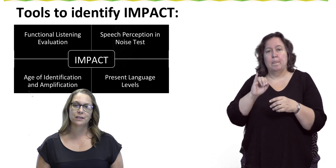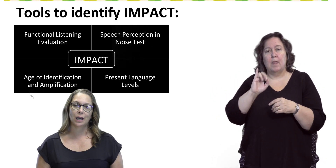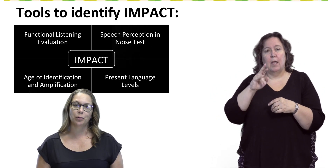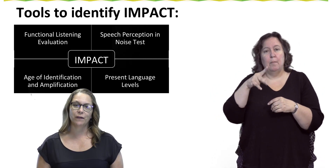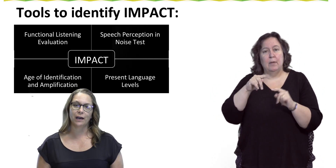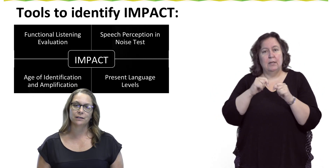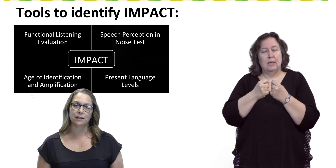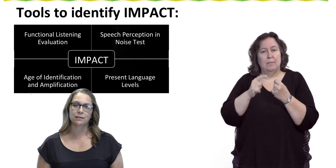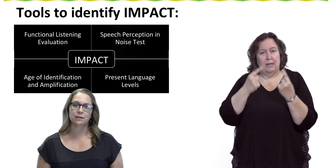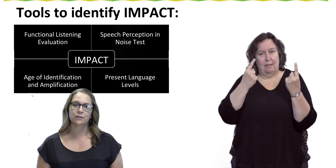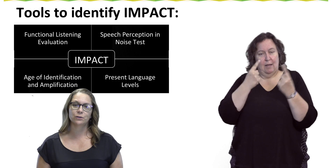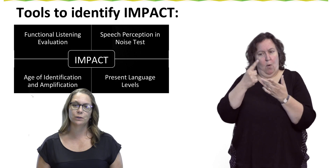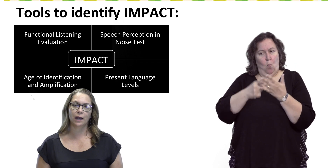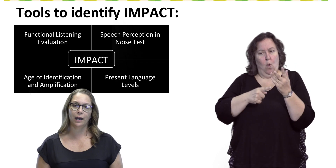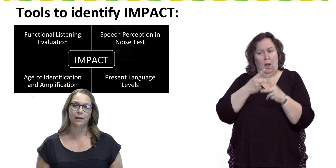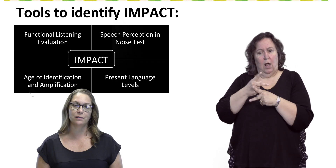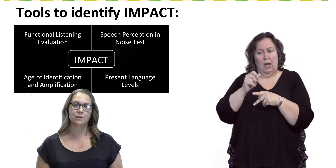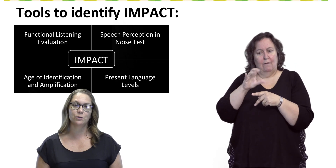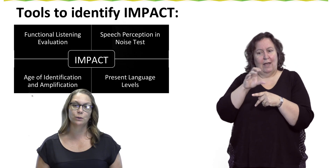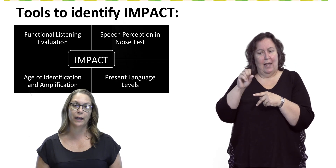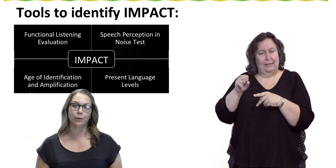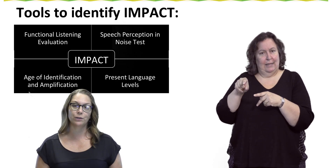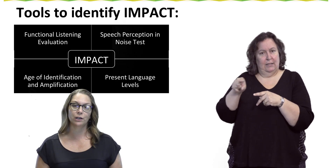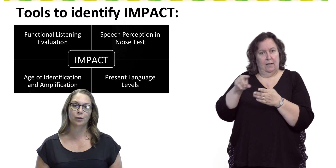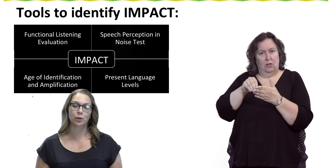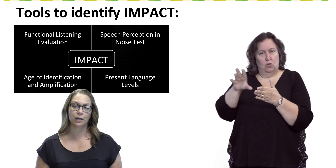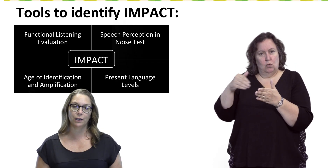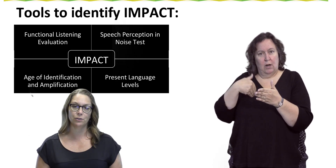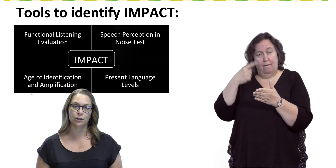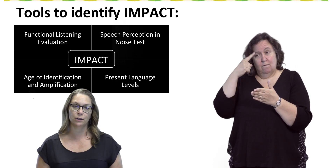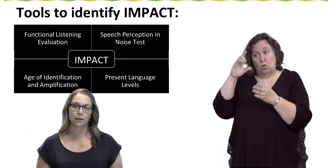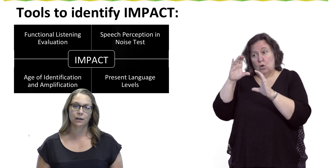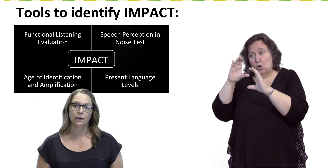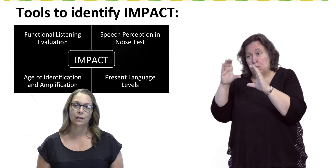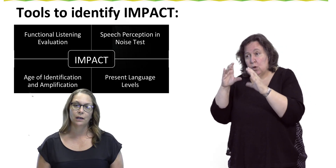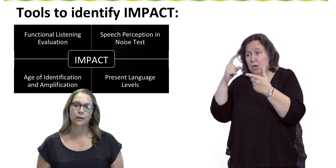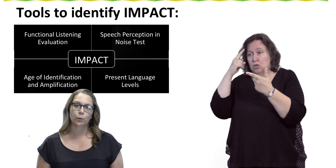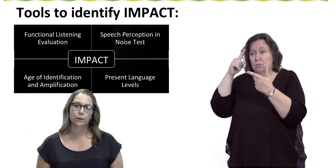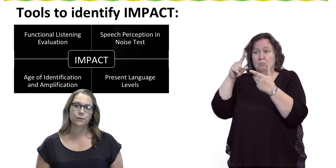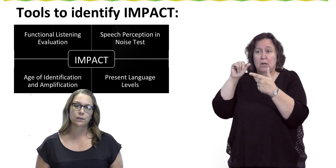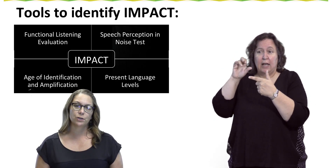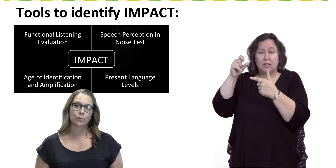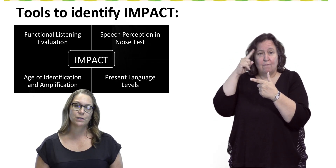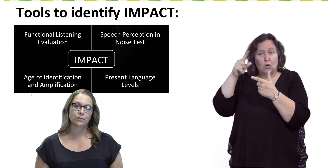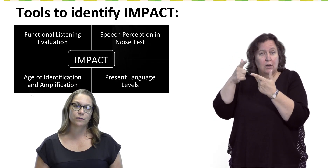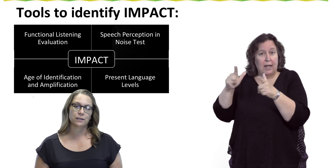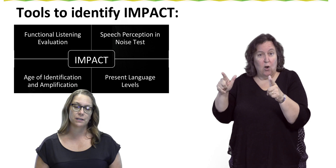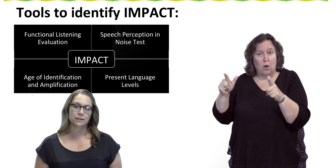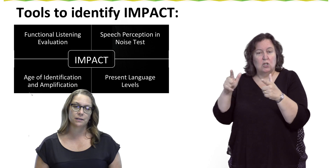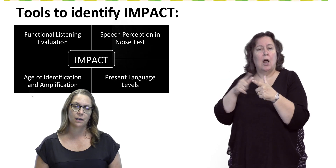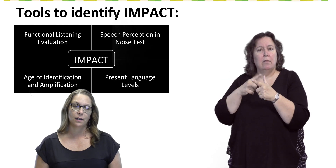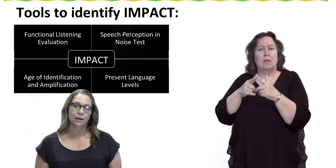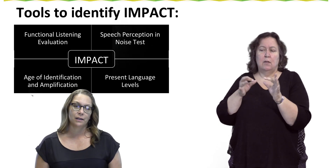the type of access a student has to language and communication in order to determine services